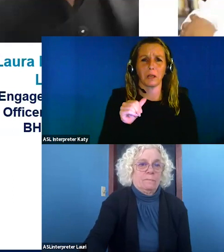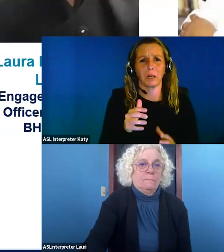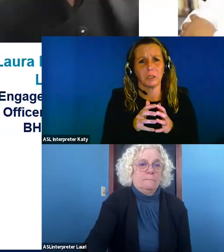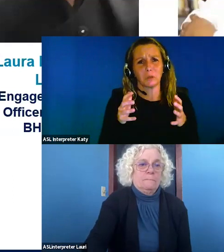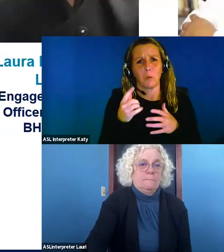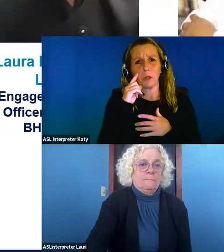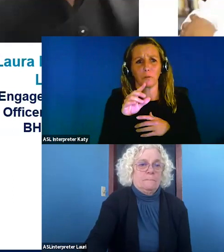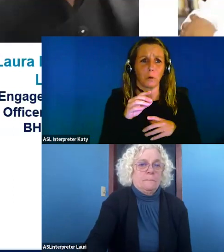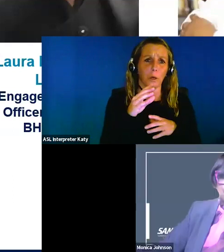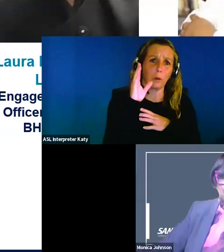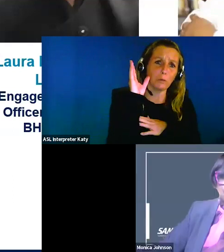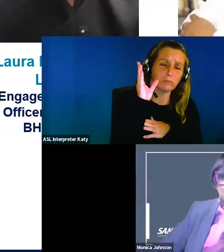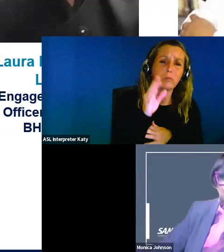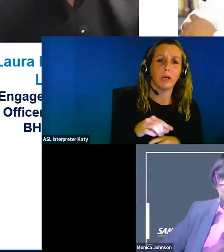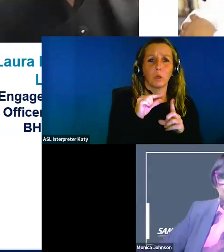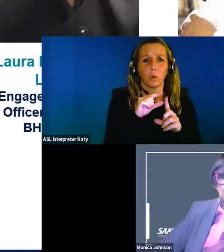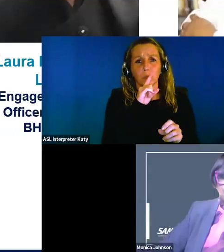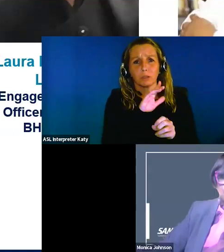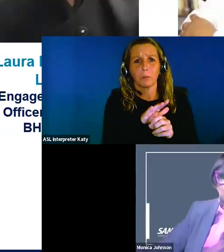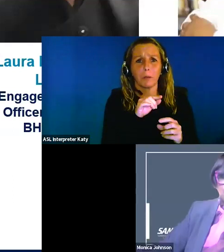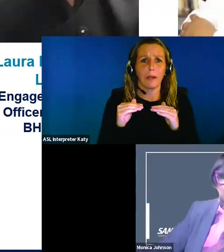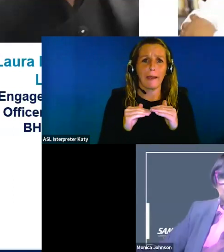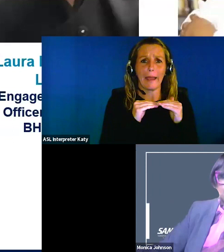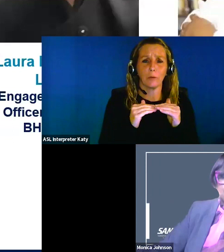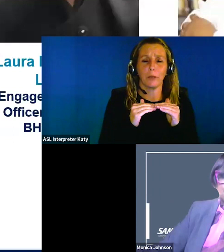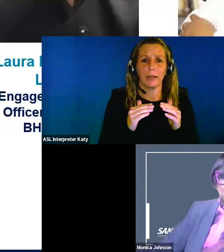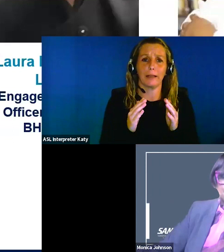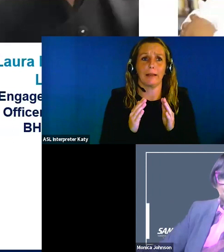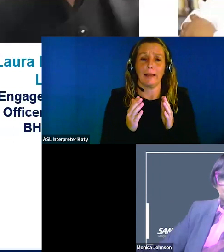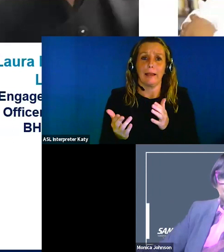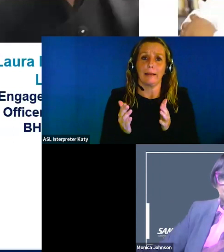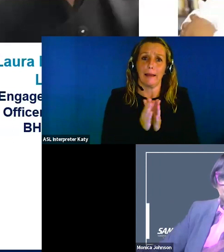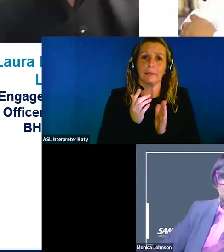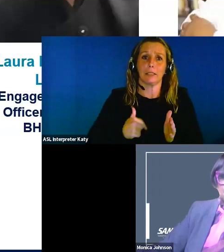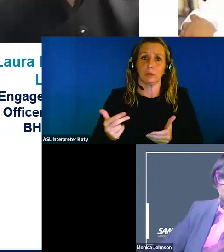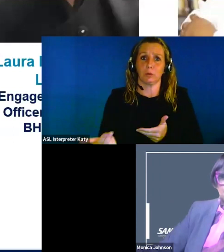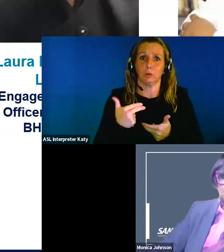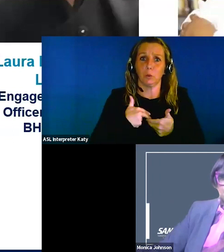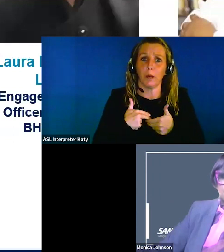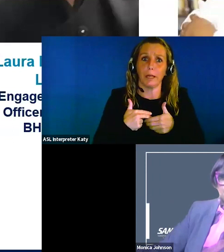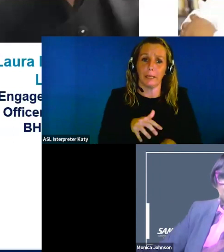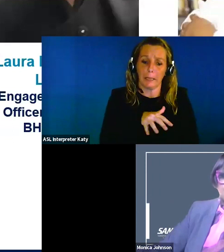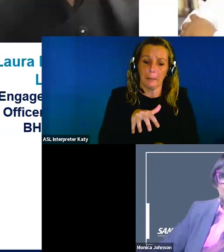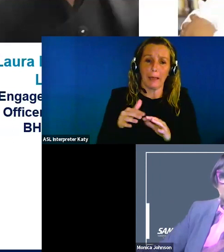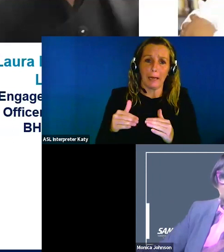and for the invitation for us to join you in taking action to embed equity. We really appreciate that.